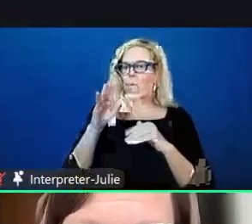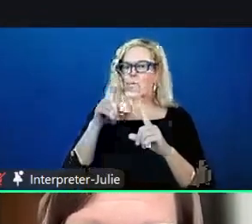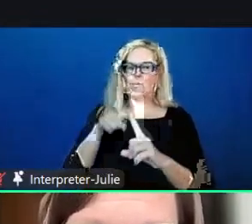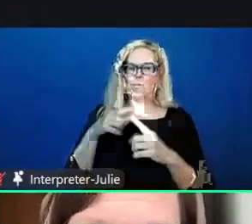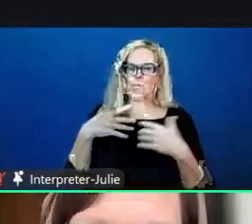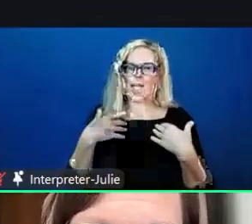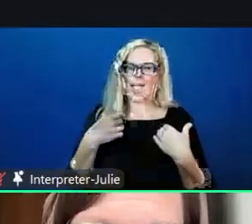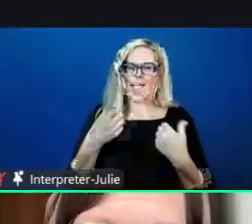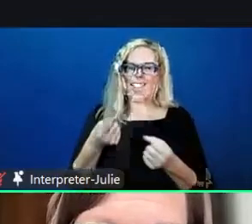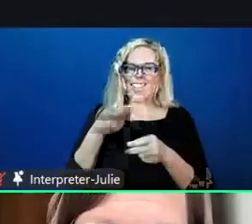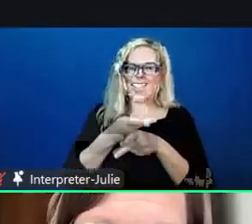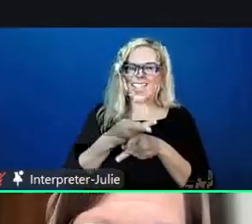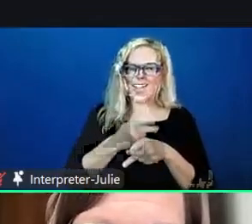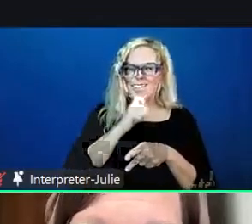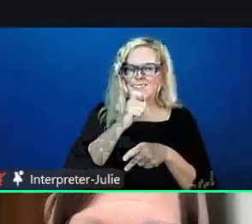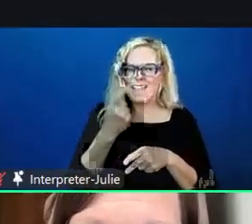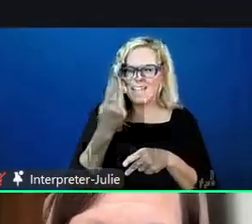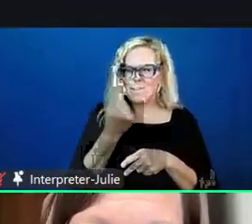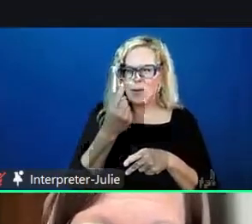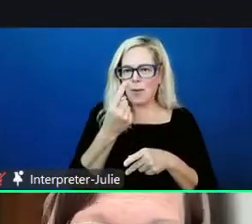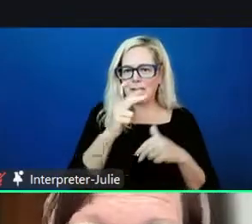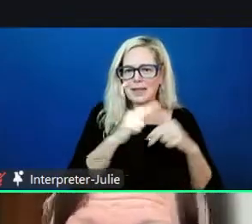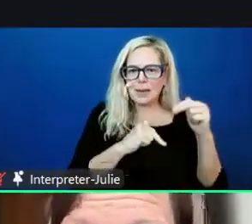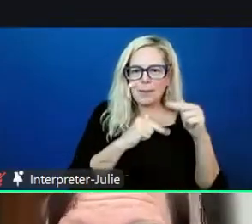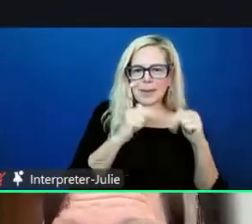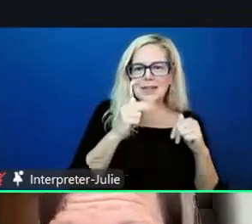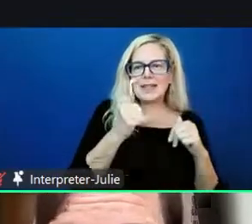If you don't have access to transportation, then you don't